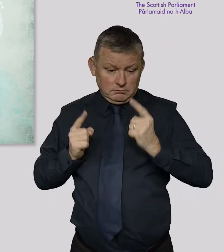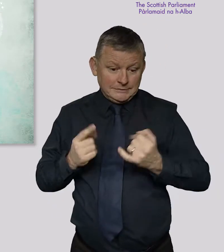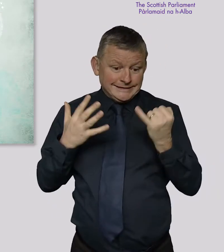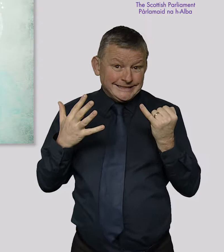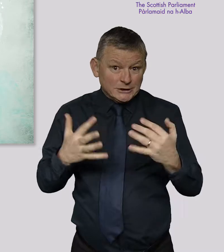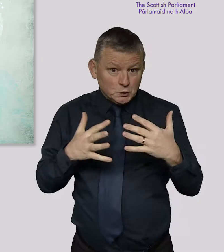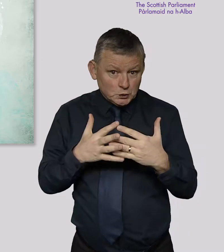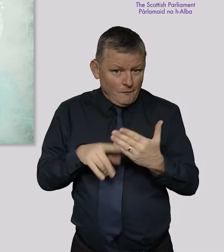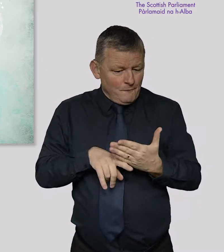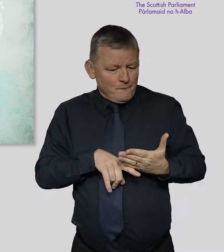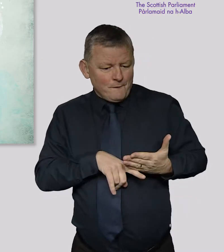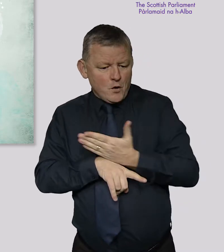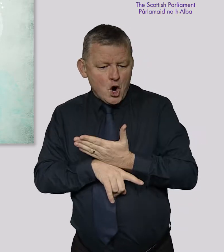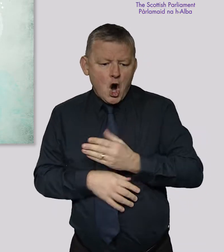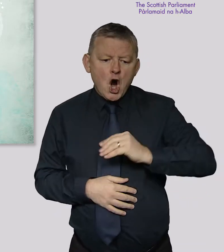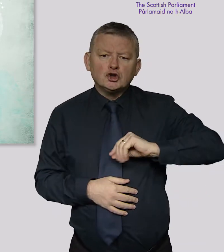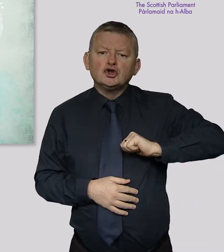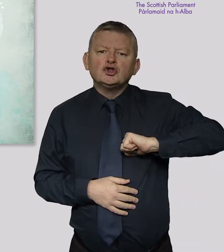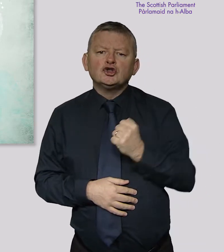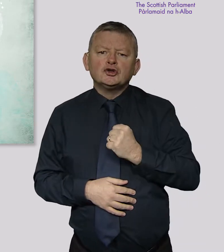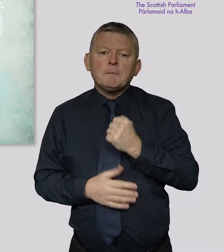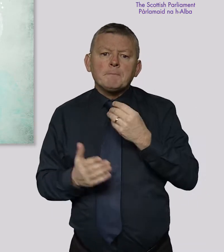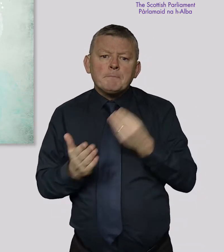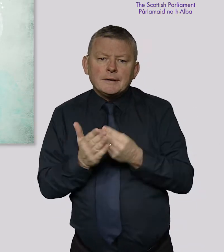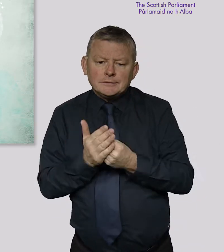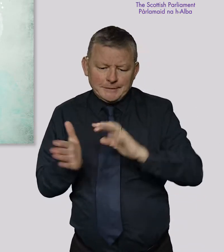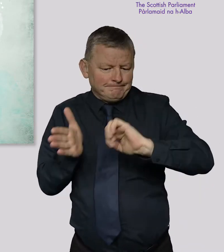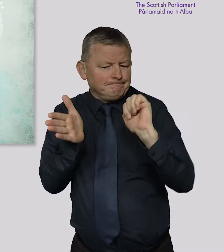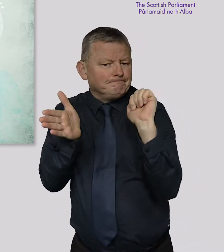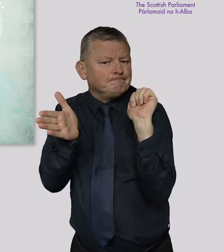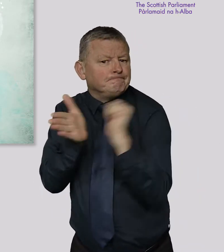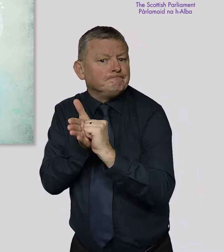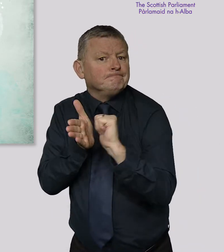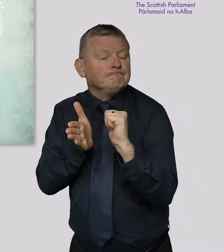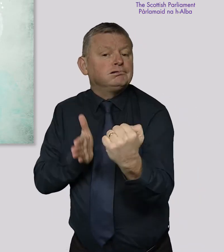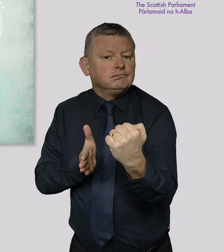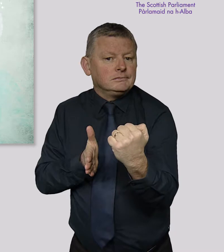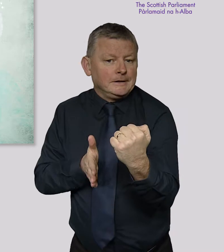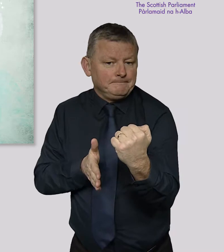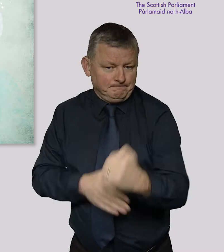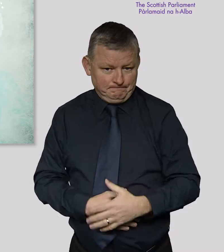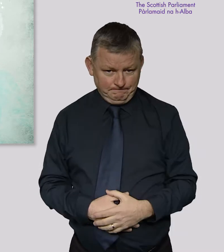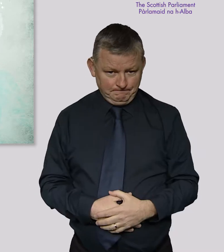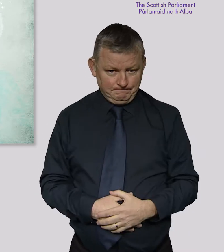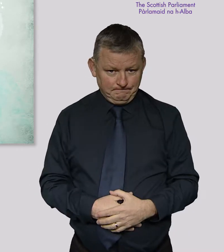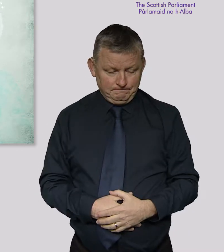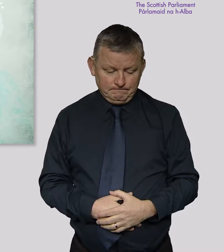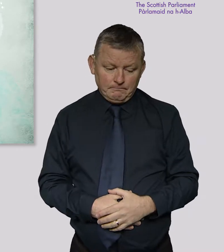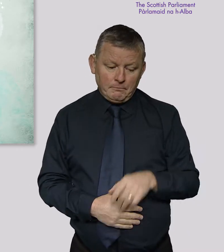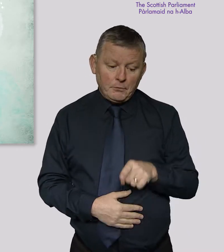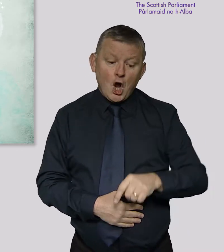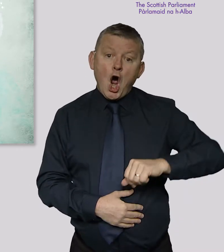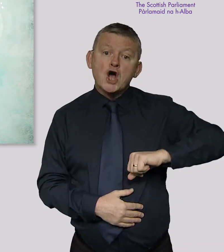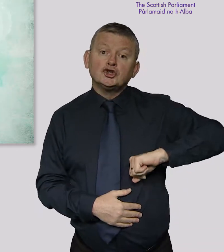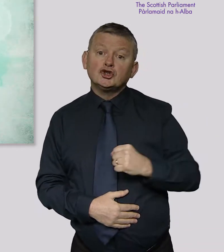at least 6 weeks before the Scottish Budget is published.